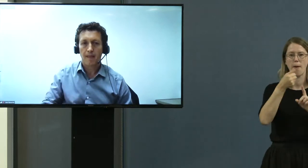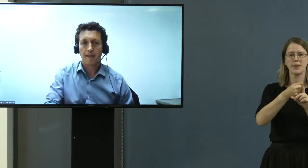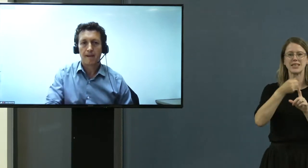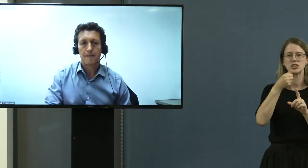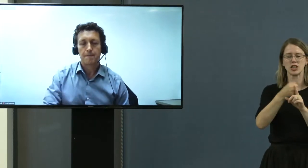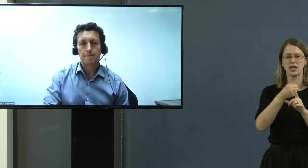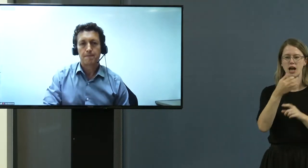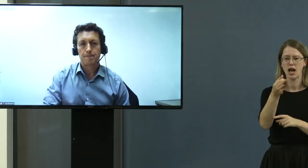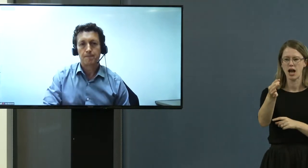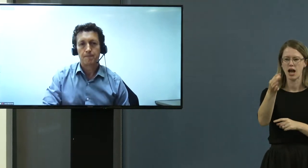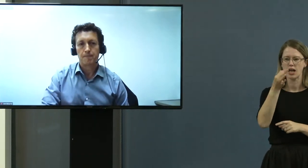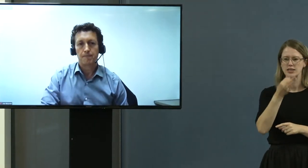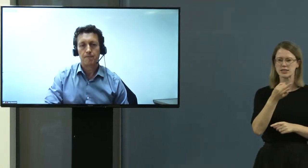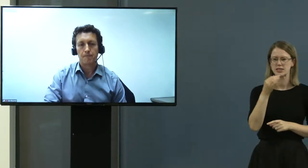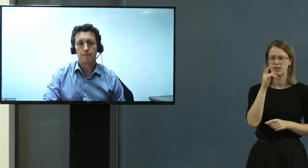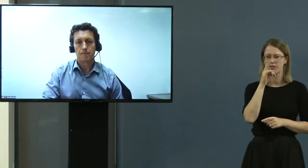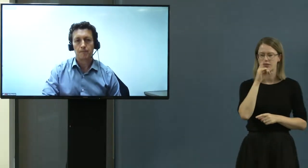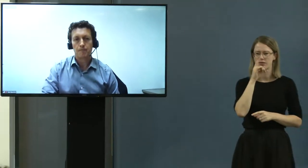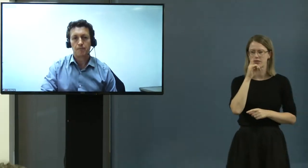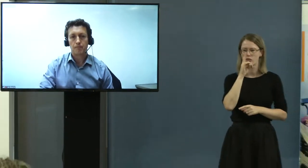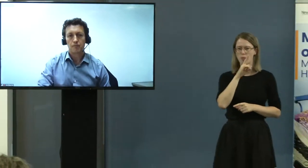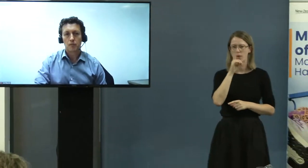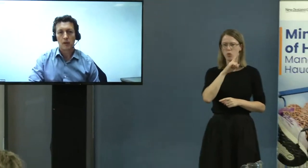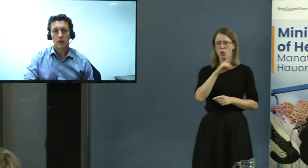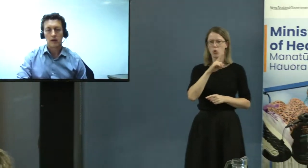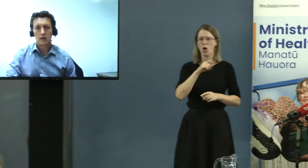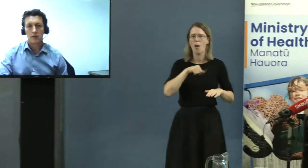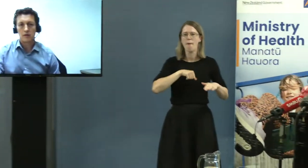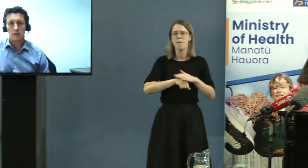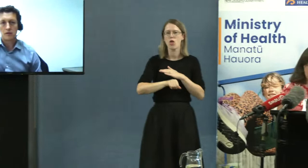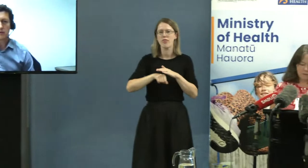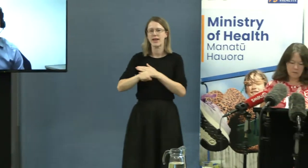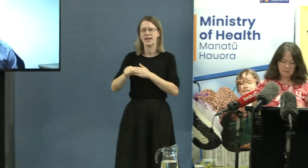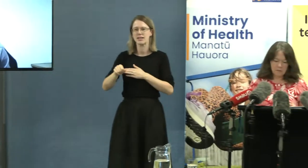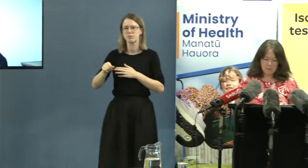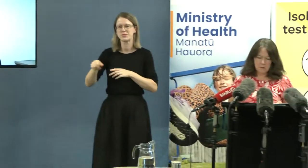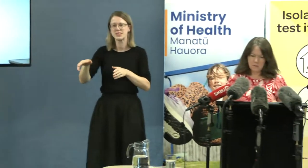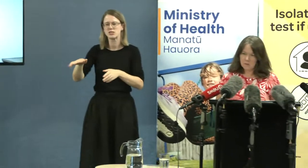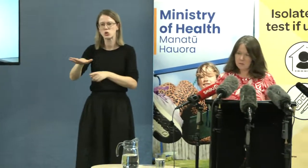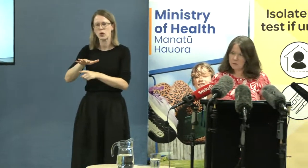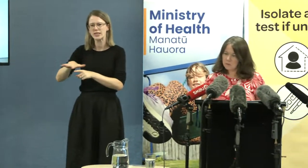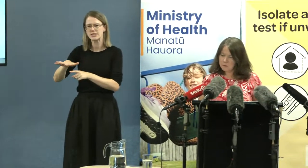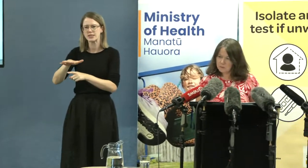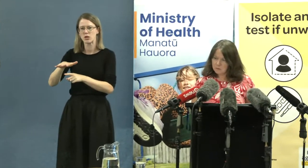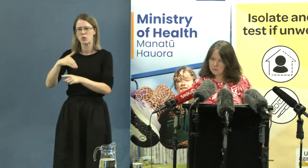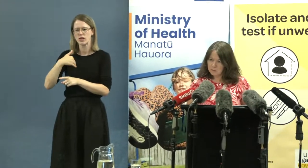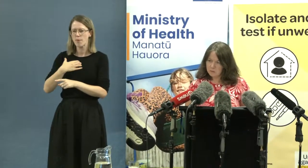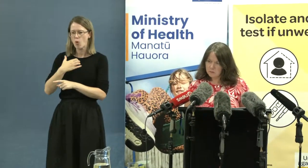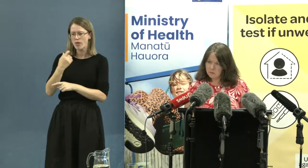petition recently just calling